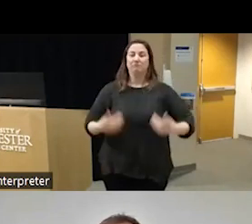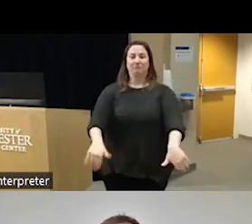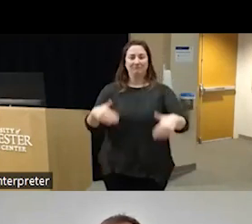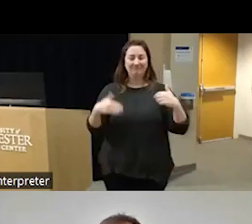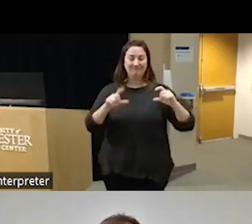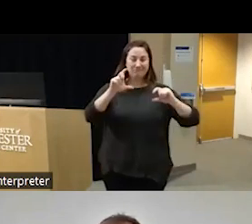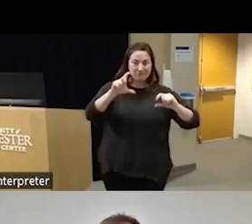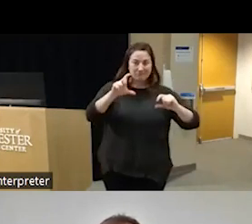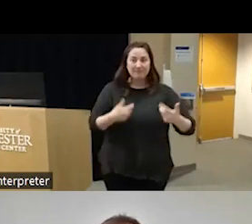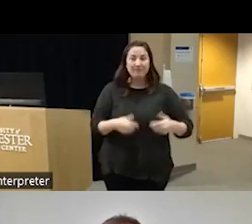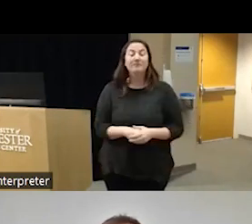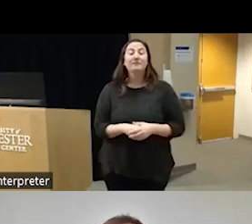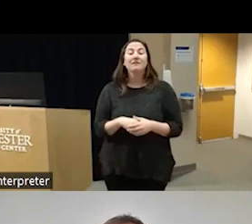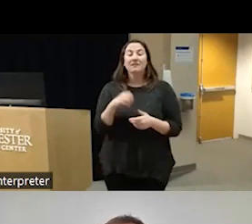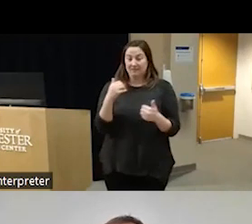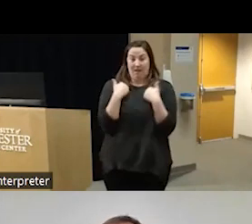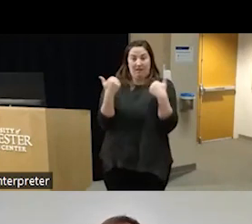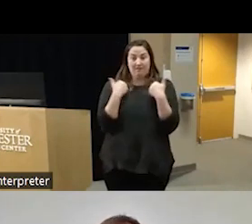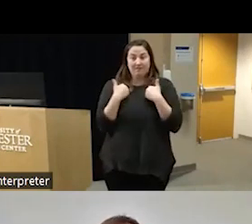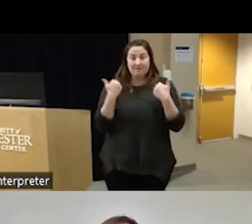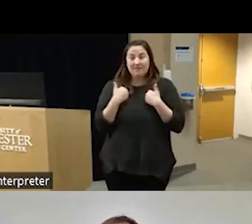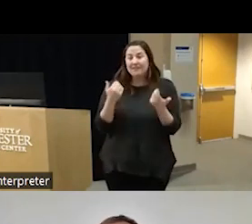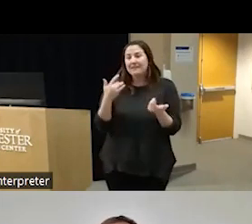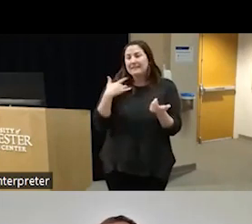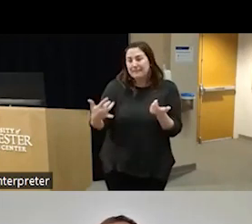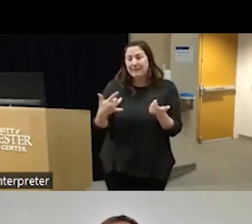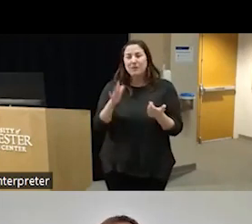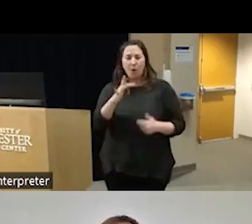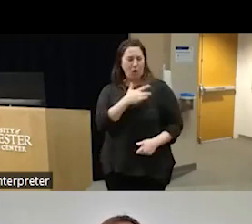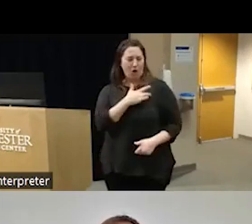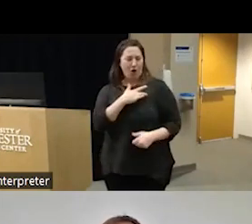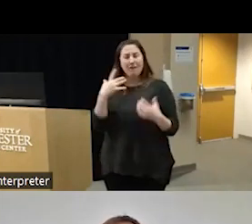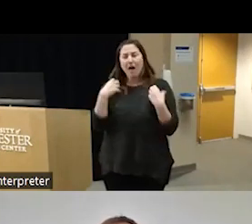early in life When usually our cardiovascular health is pretty good. Now,